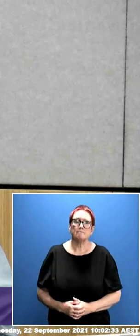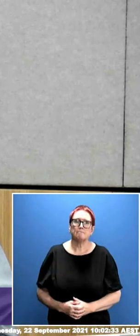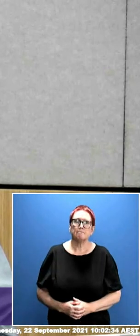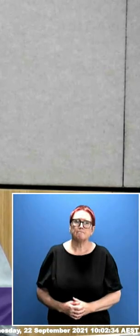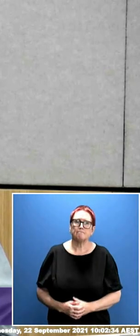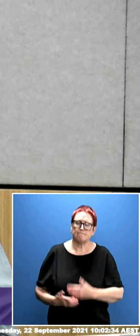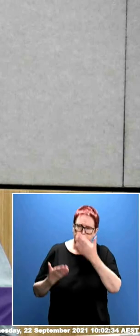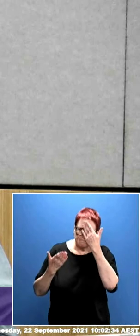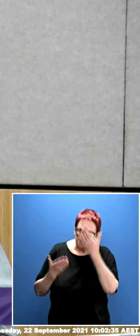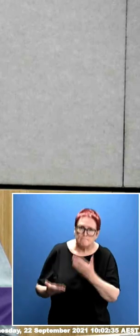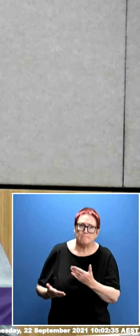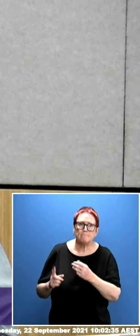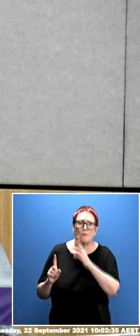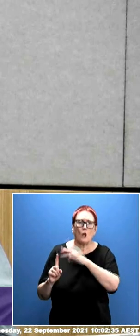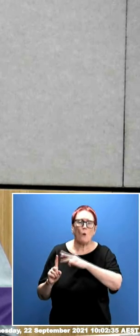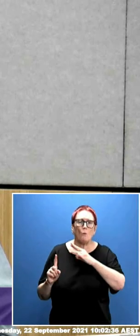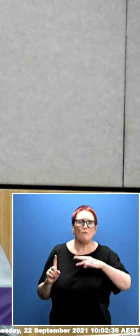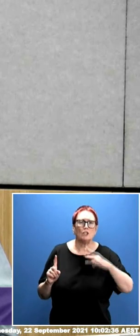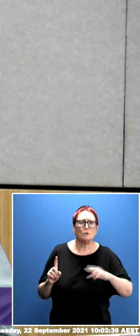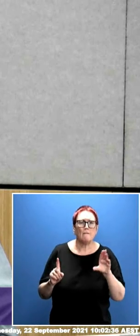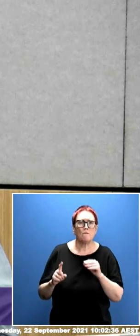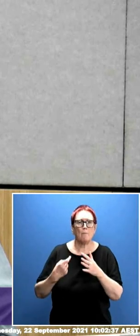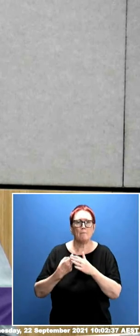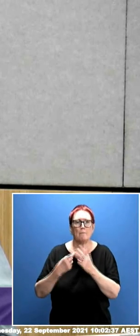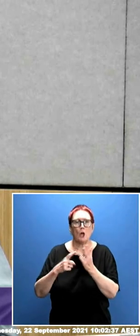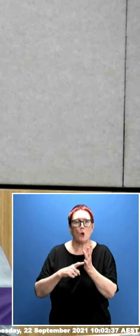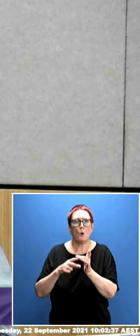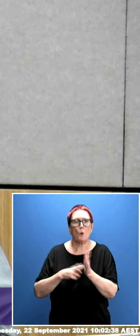We also pay respect to the Wurundjeri people of the Kulin Nation,